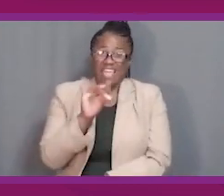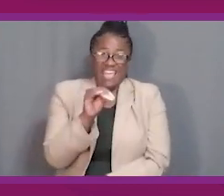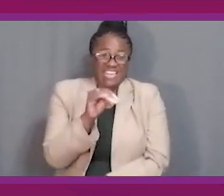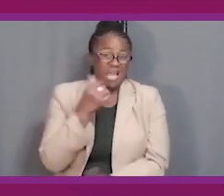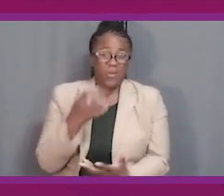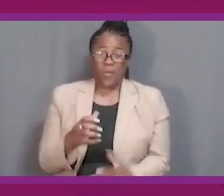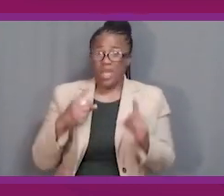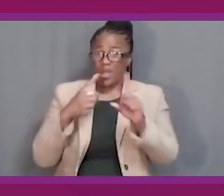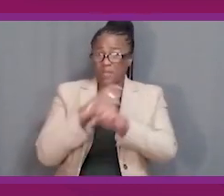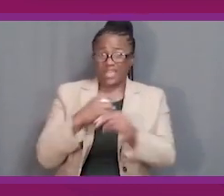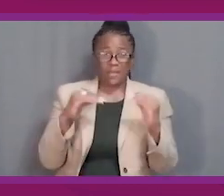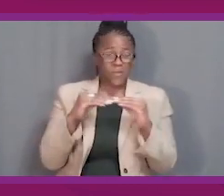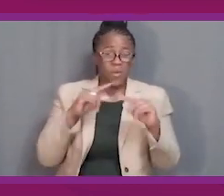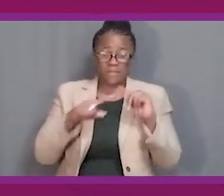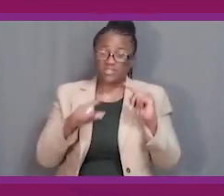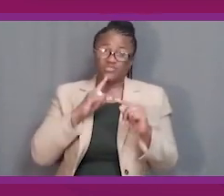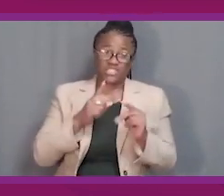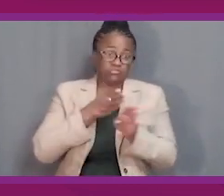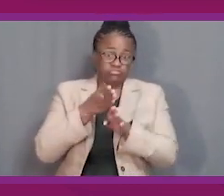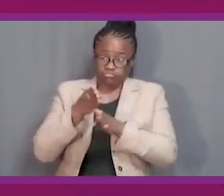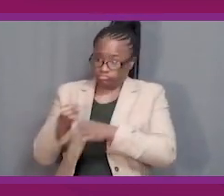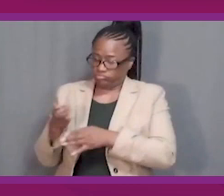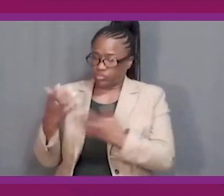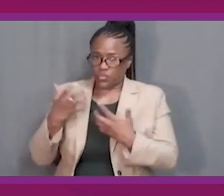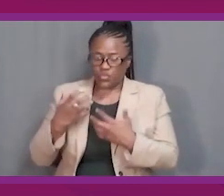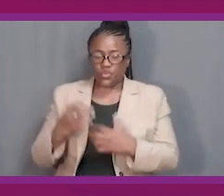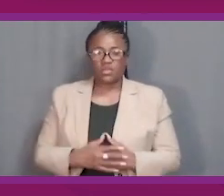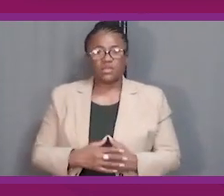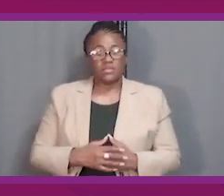especially within people of color communities, that you're often pressured to choose between